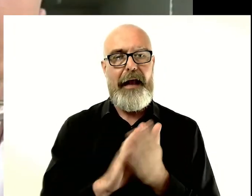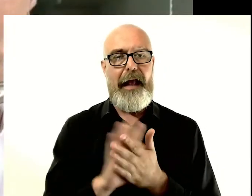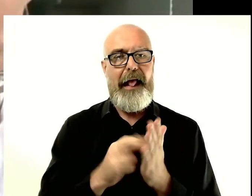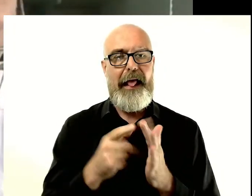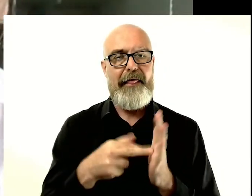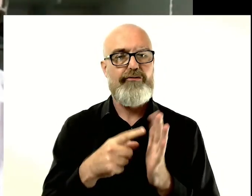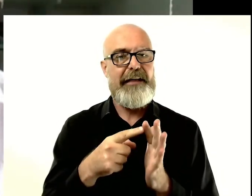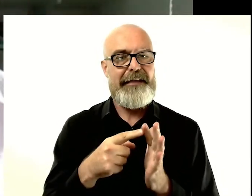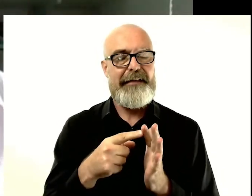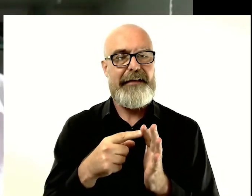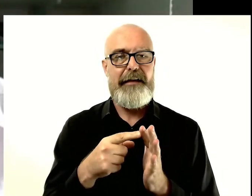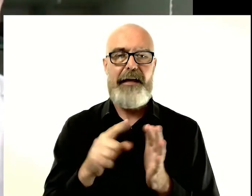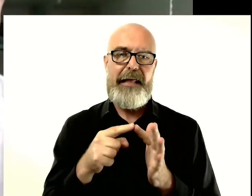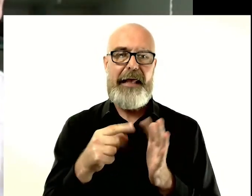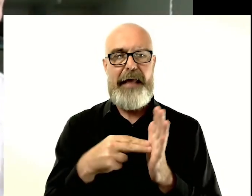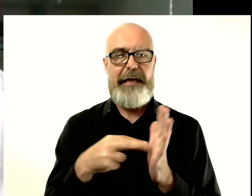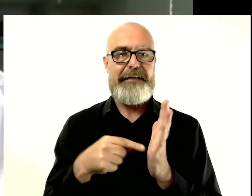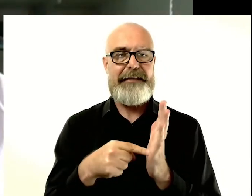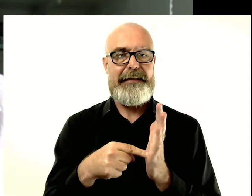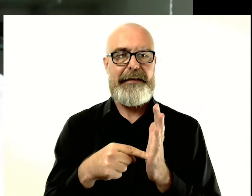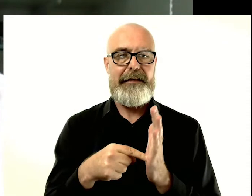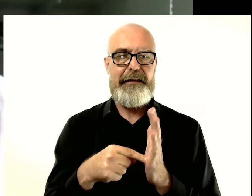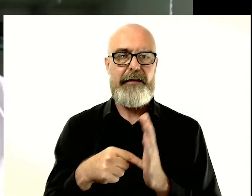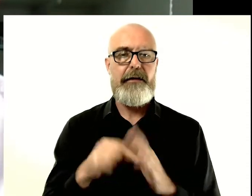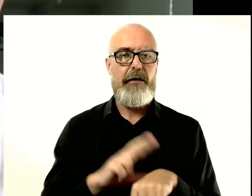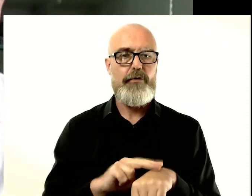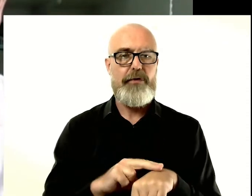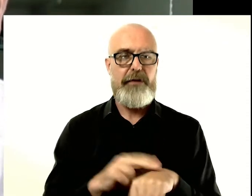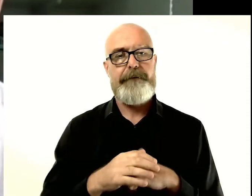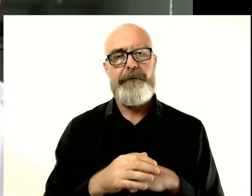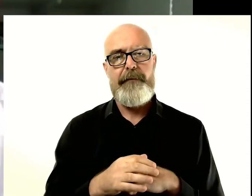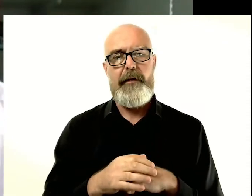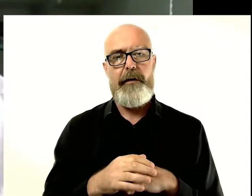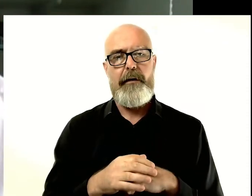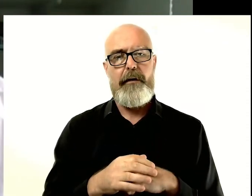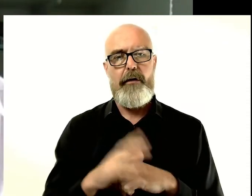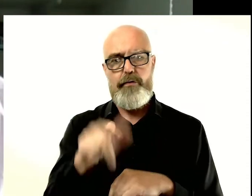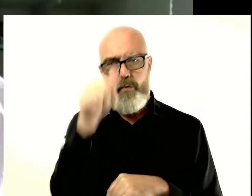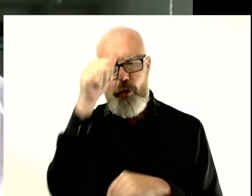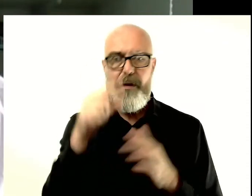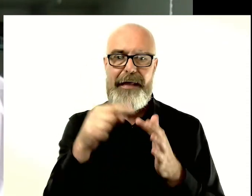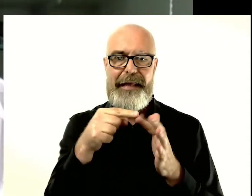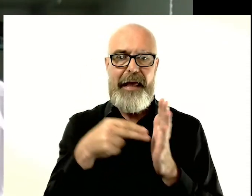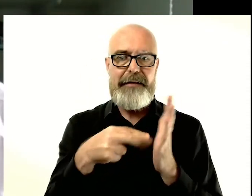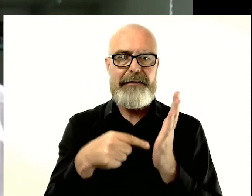um uh Catherine is a um